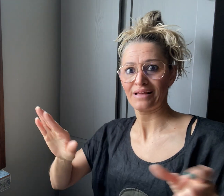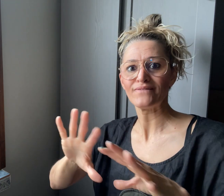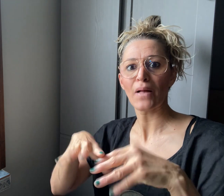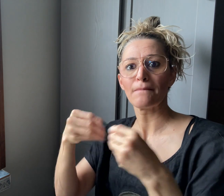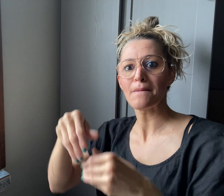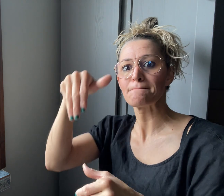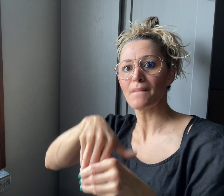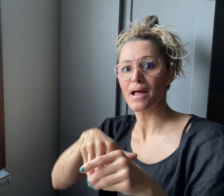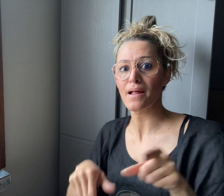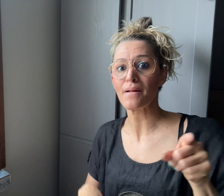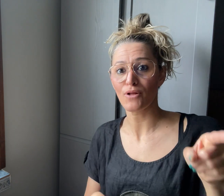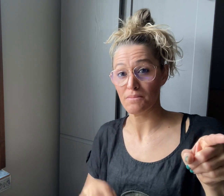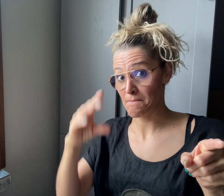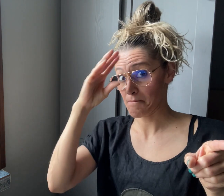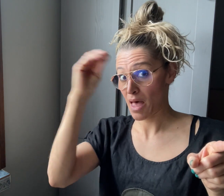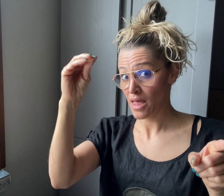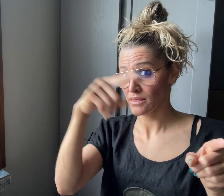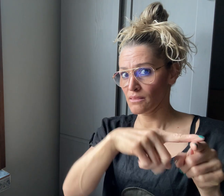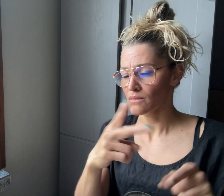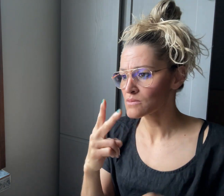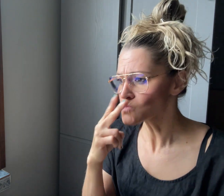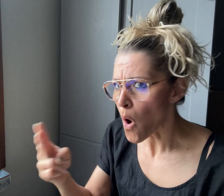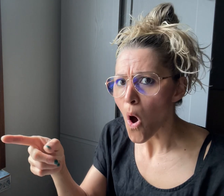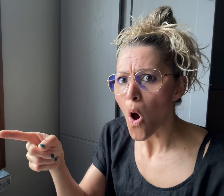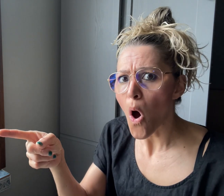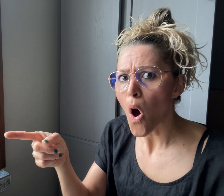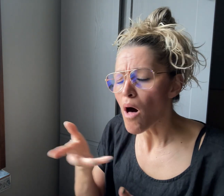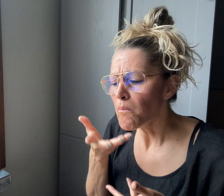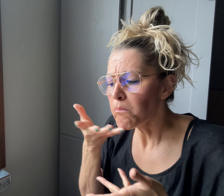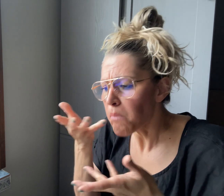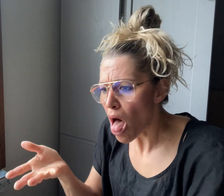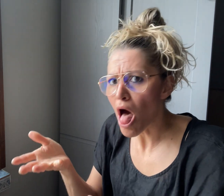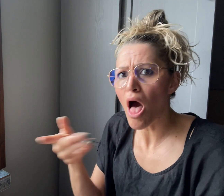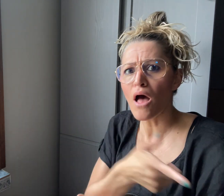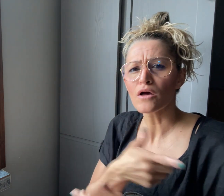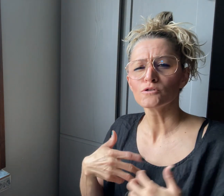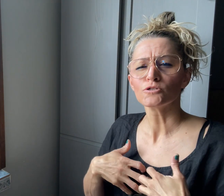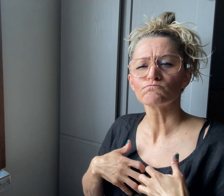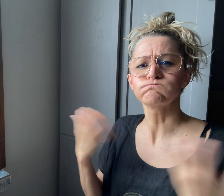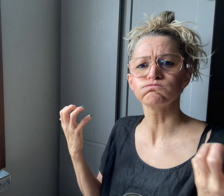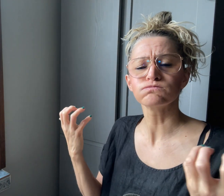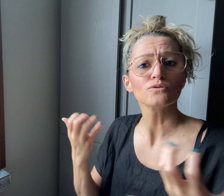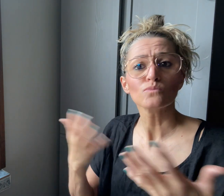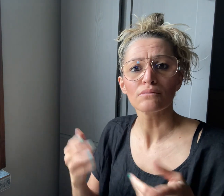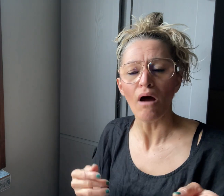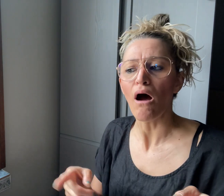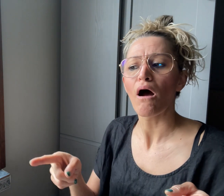got angry because he understood that she was pregnant.